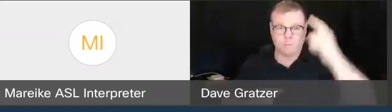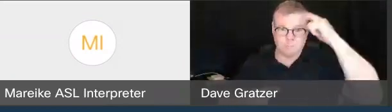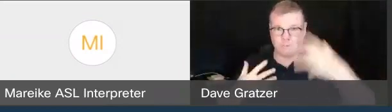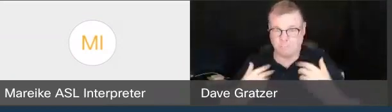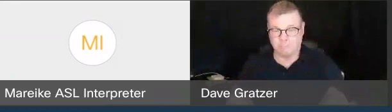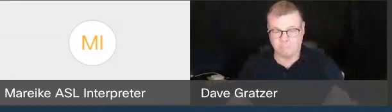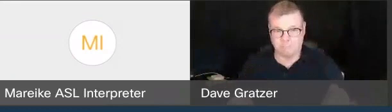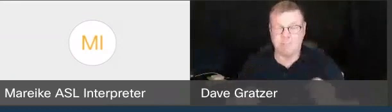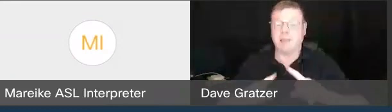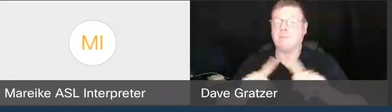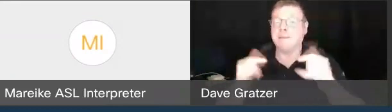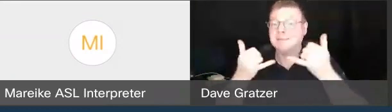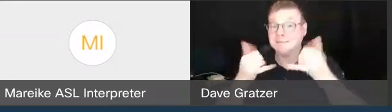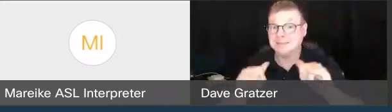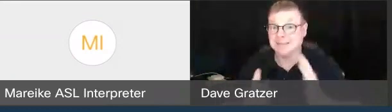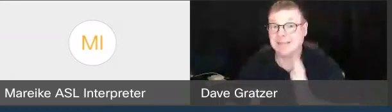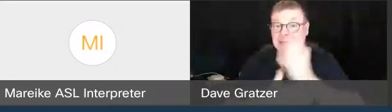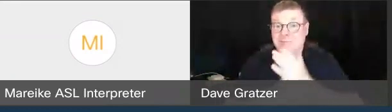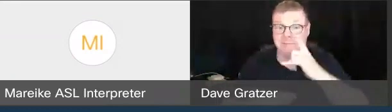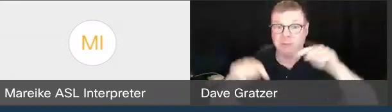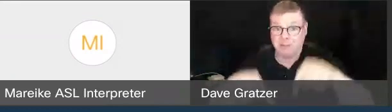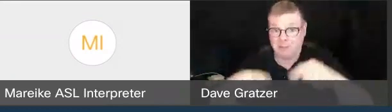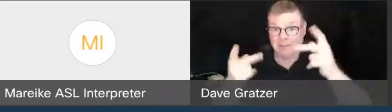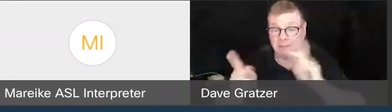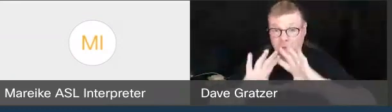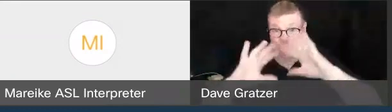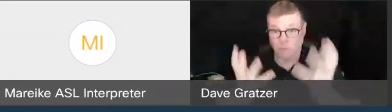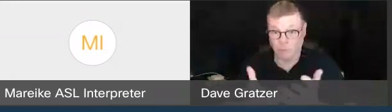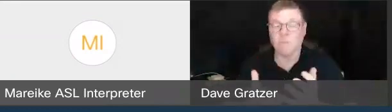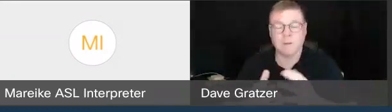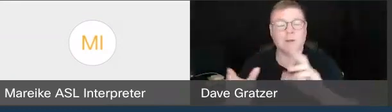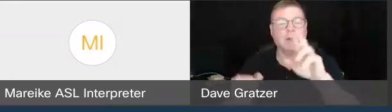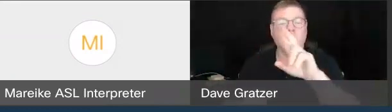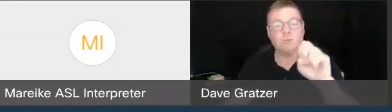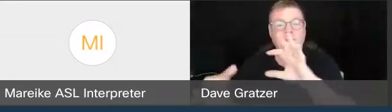But yet a lot of our interventions for this population are focused on reconnecting individuals